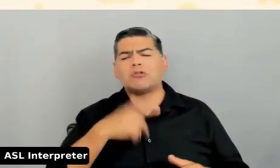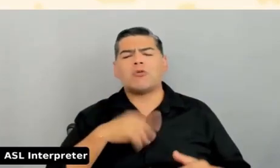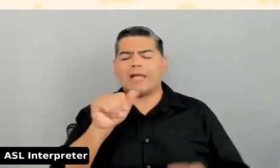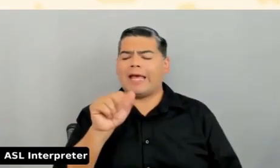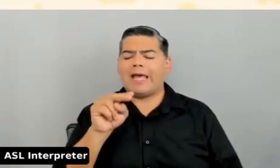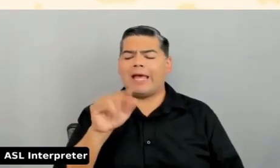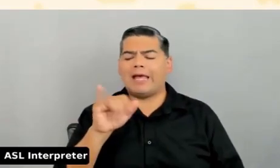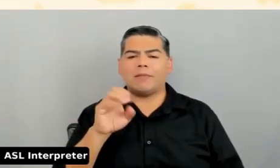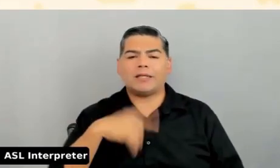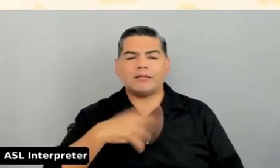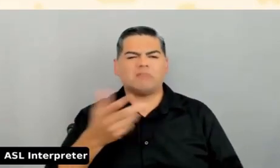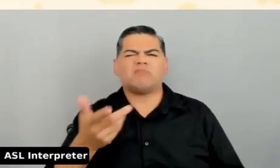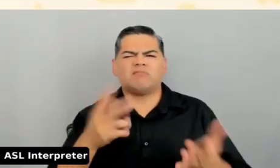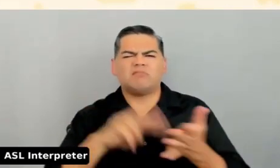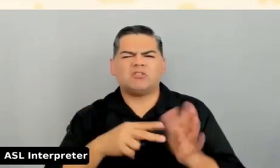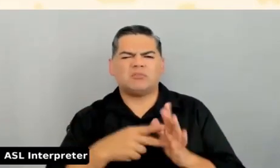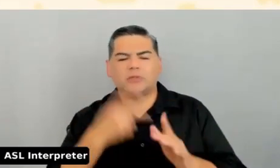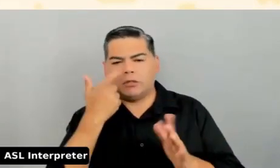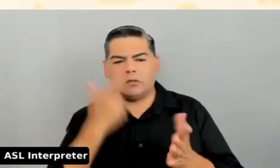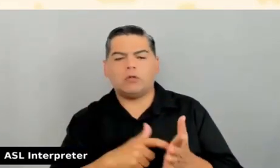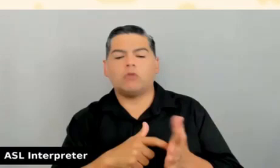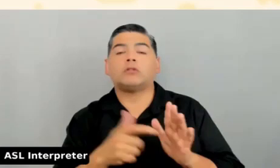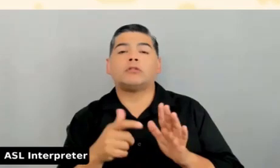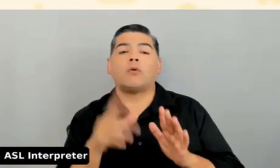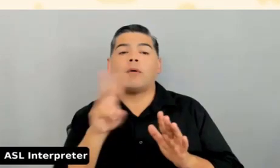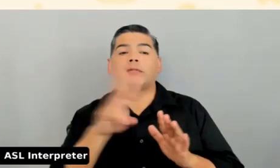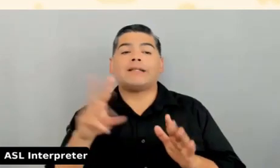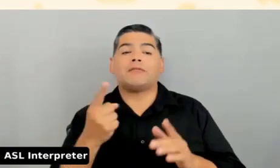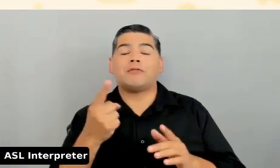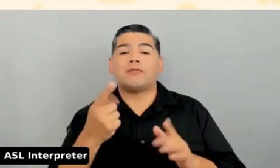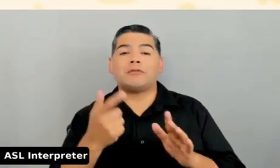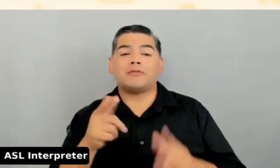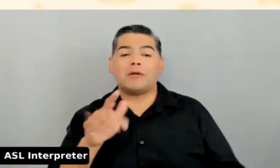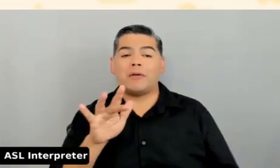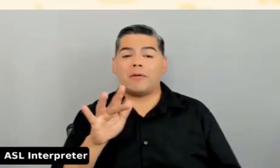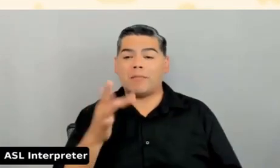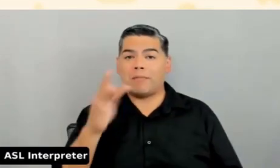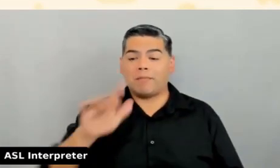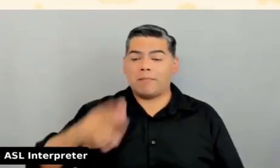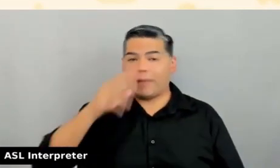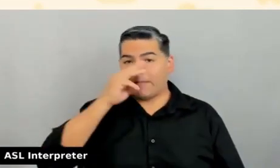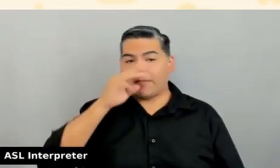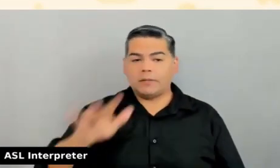This is an example of a website that animates something. When I hover my mouse, the link bounces.